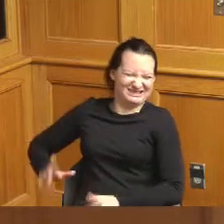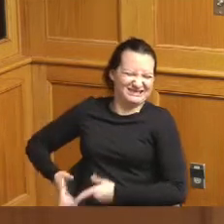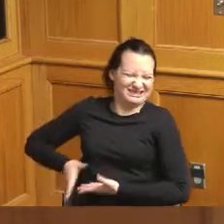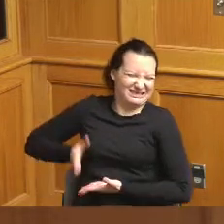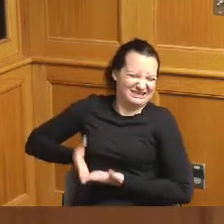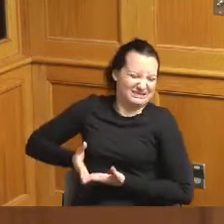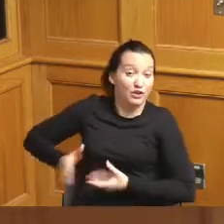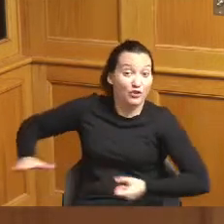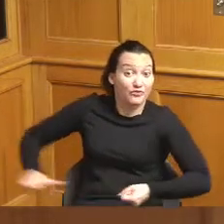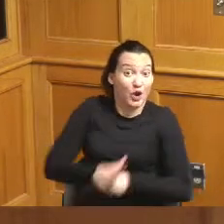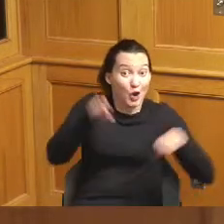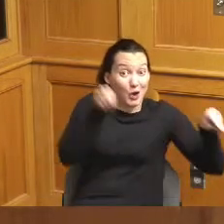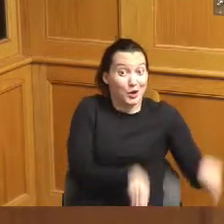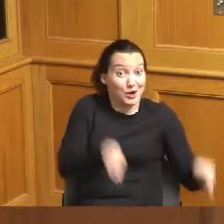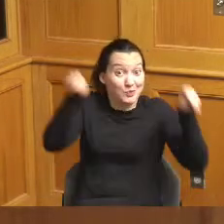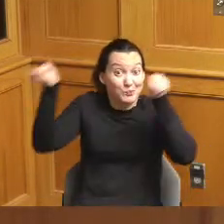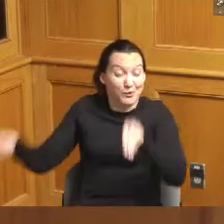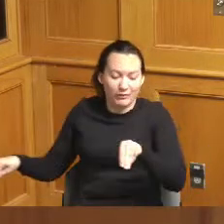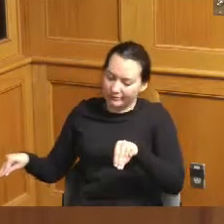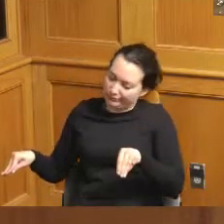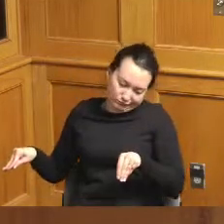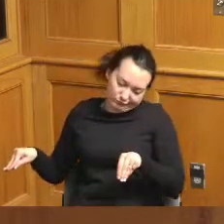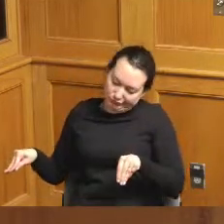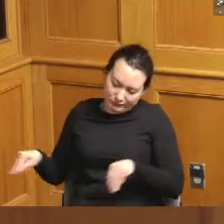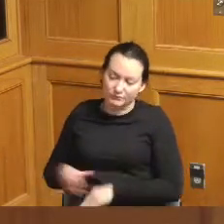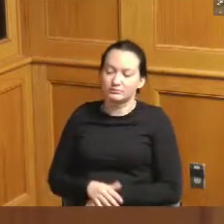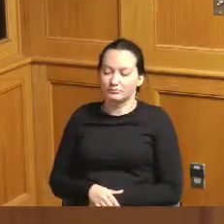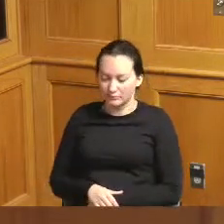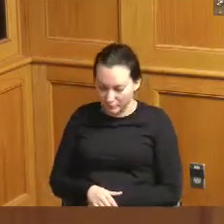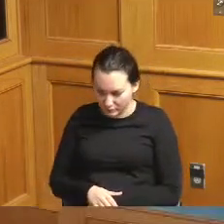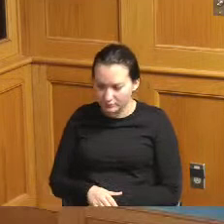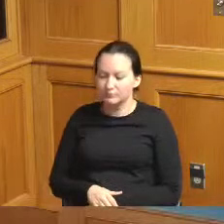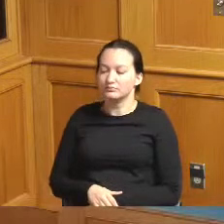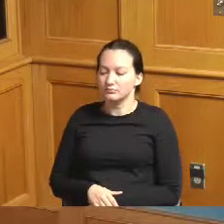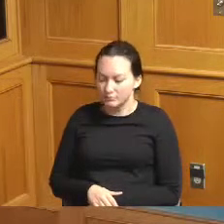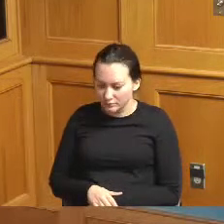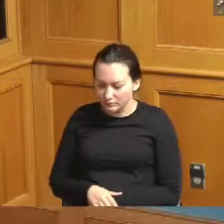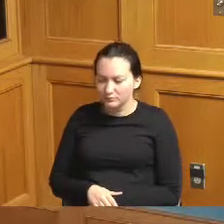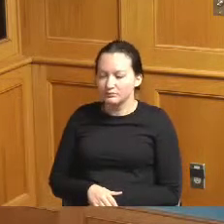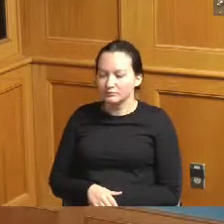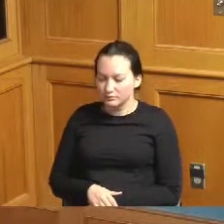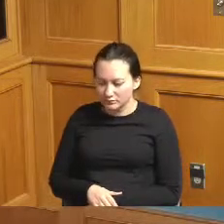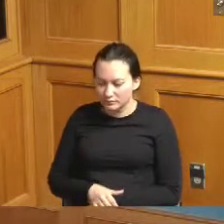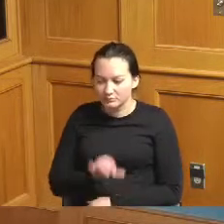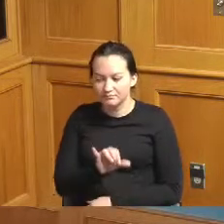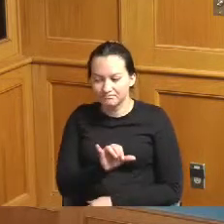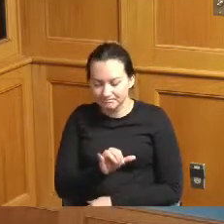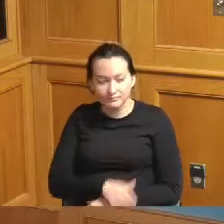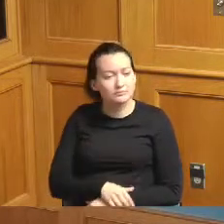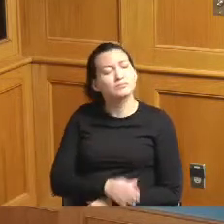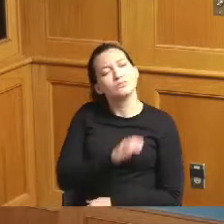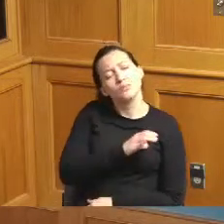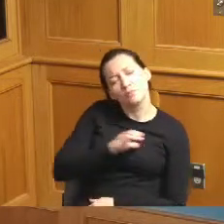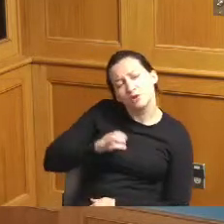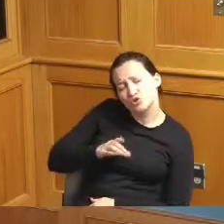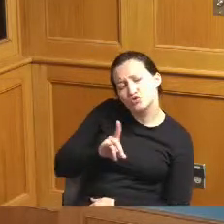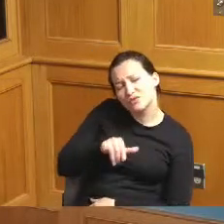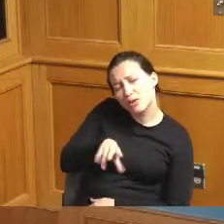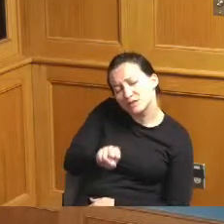a complete moving of a facility thank you very much thank you Commissioner Driehaus thank you